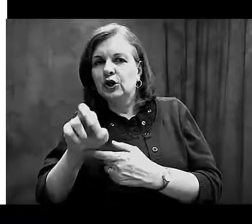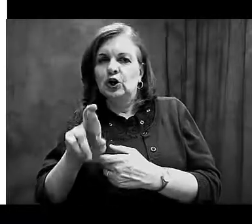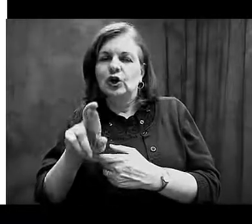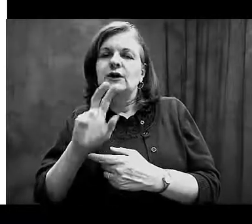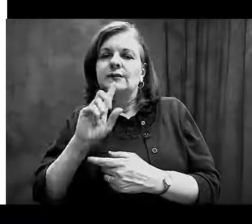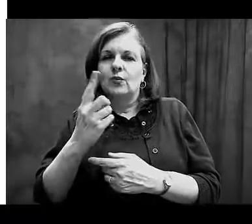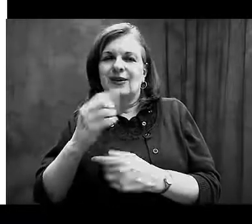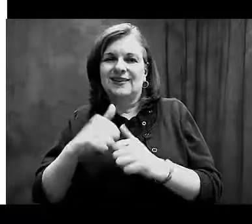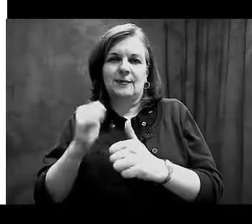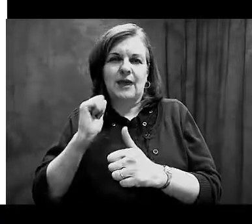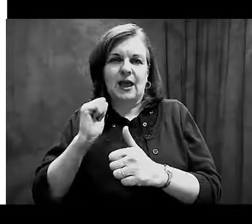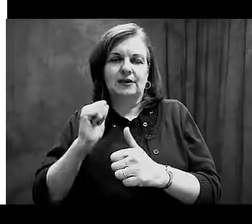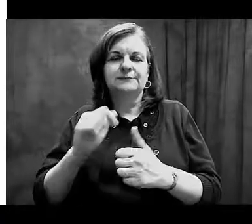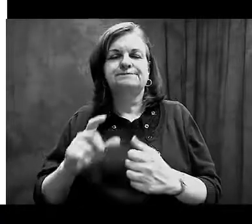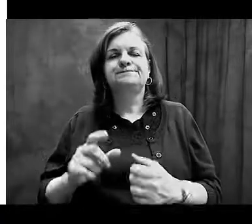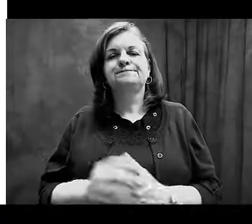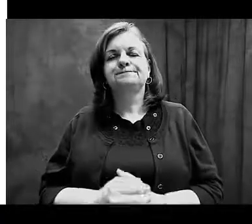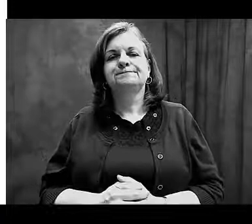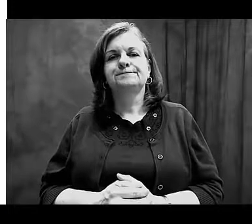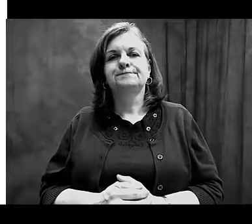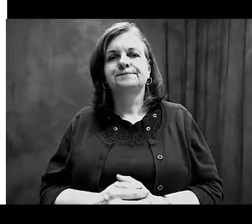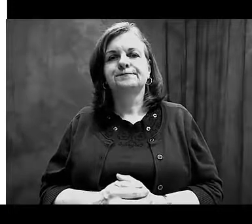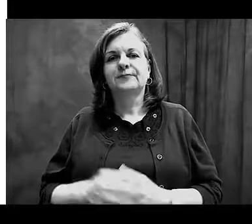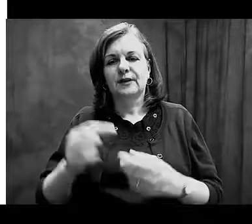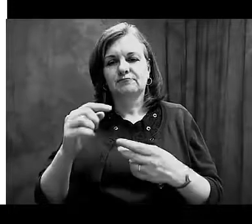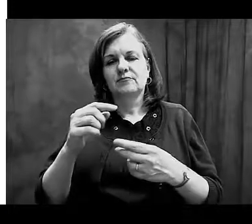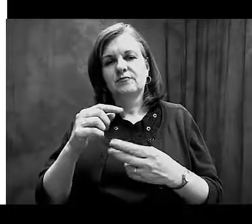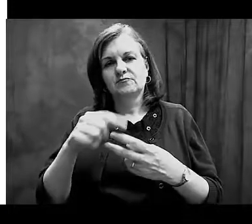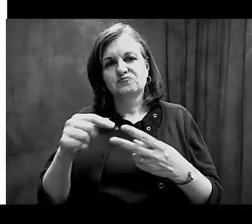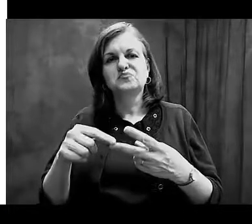so the one behind and in this case